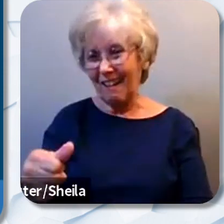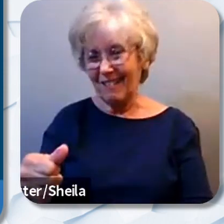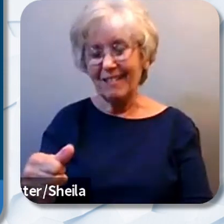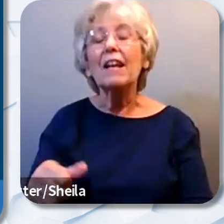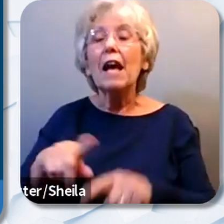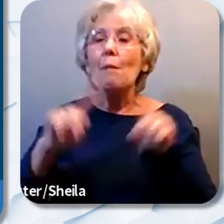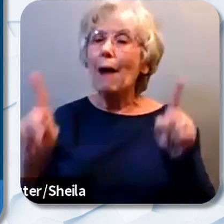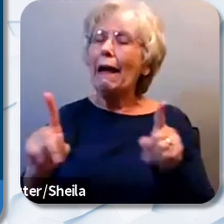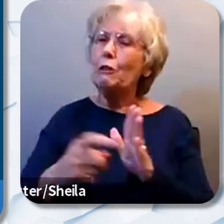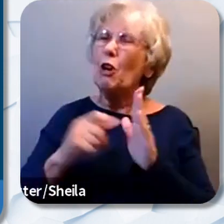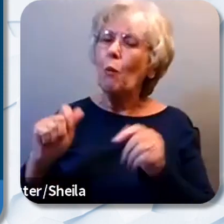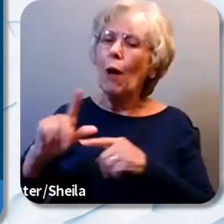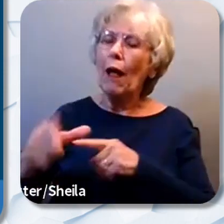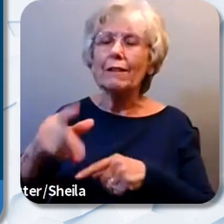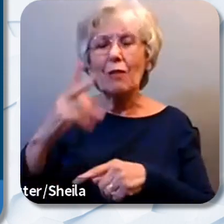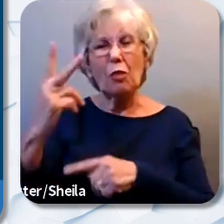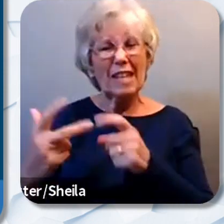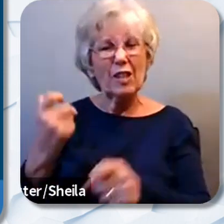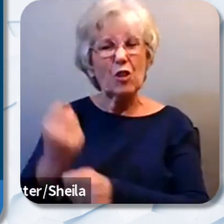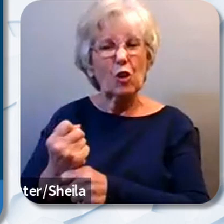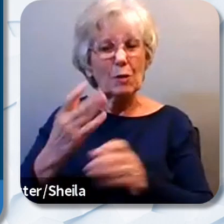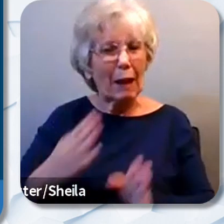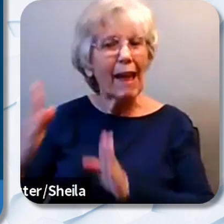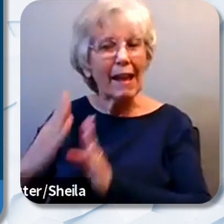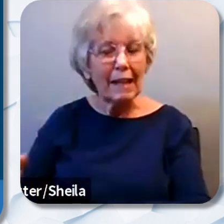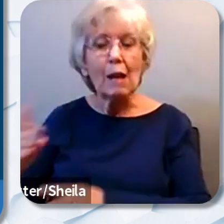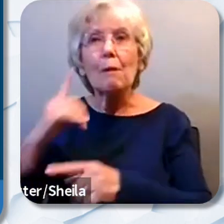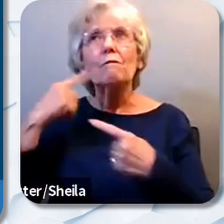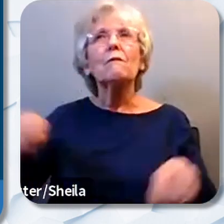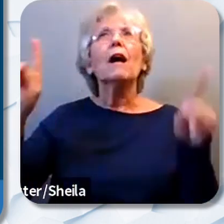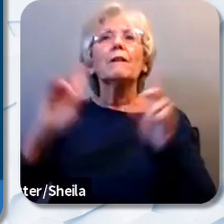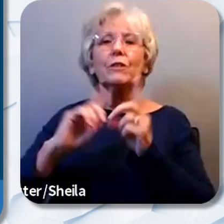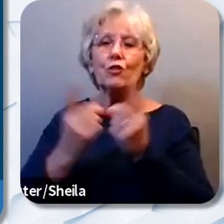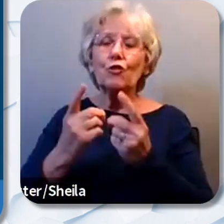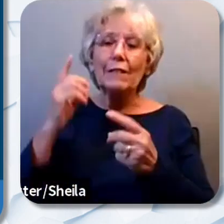took about three years. But the district finally agreed to create real tk learning environments,